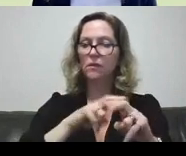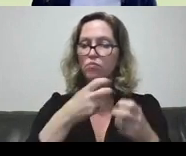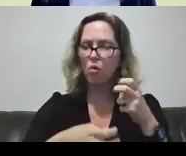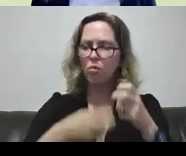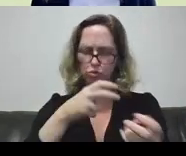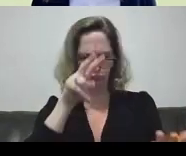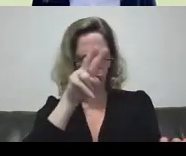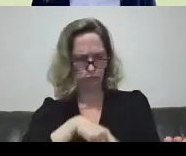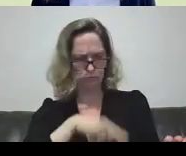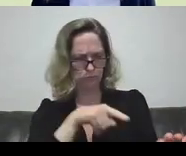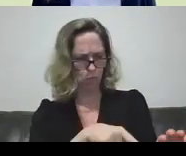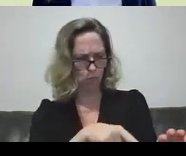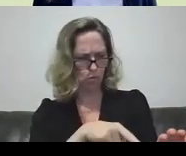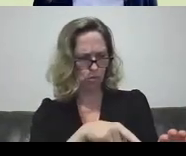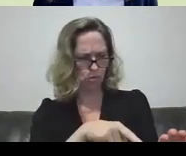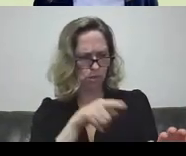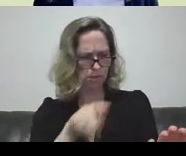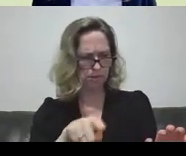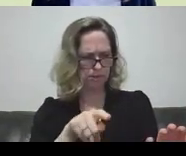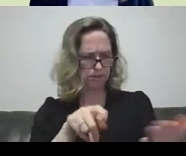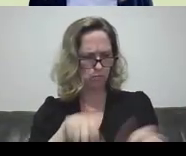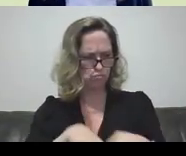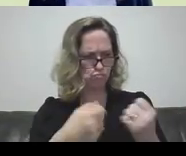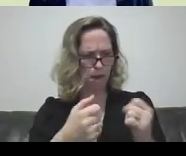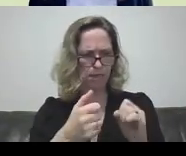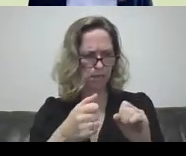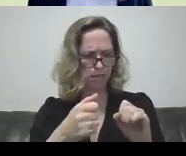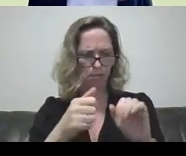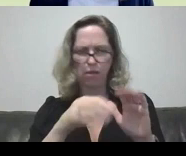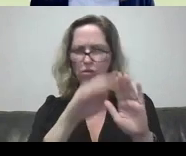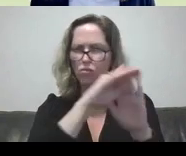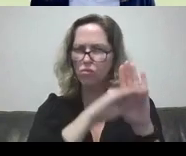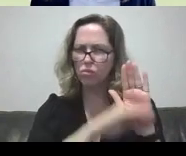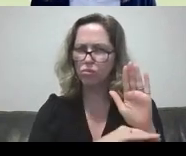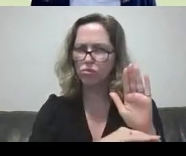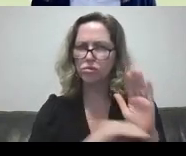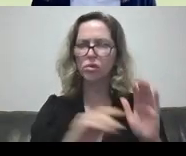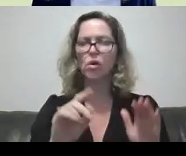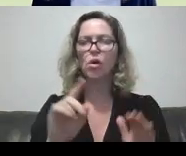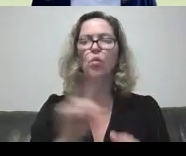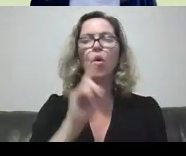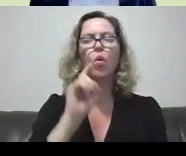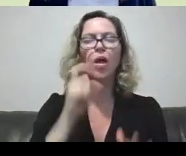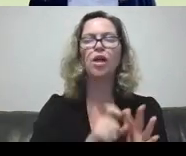is this breaching the code, how do I manage it what do I need to do it's